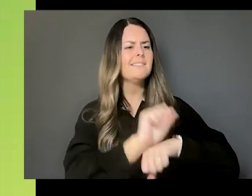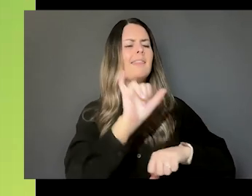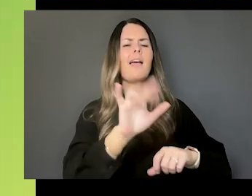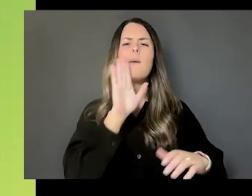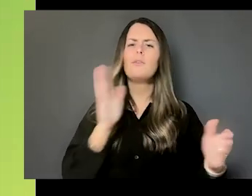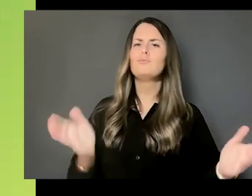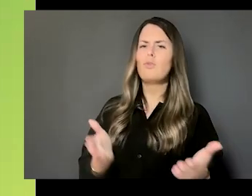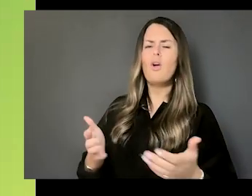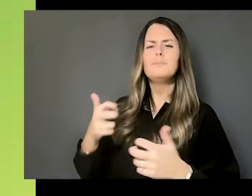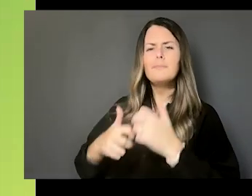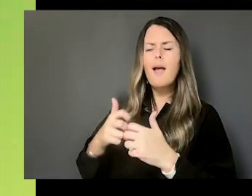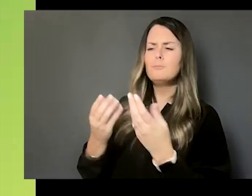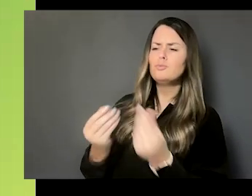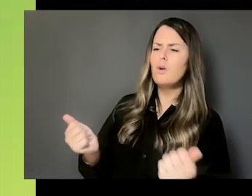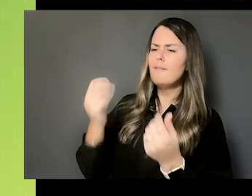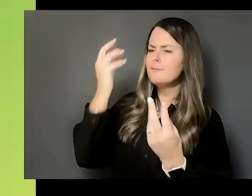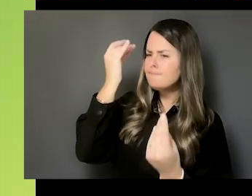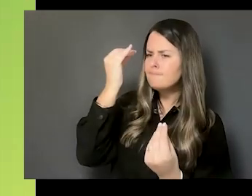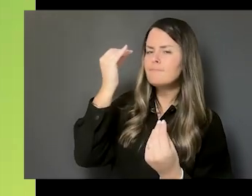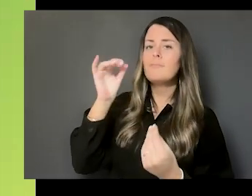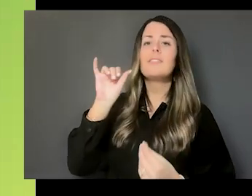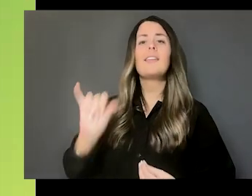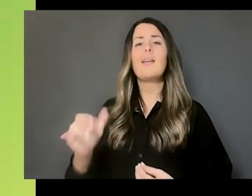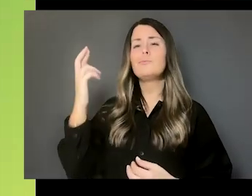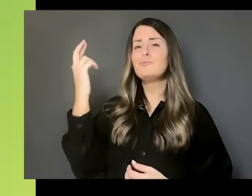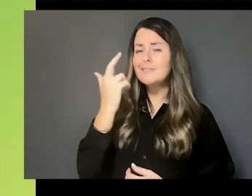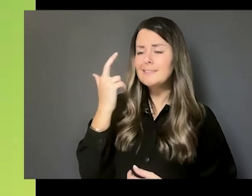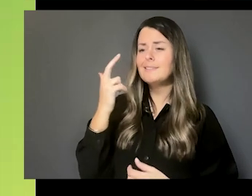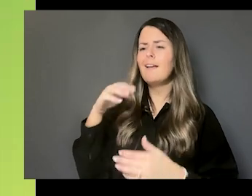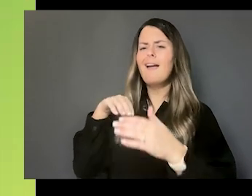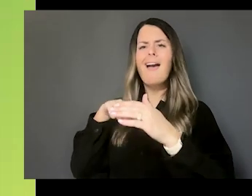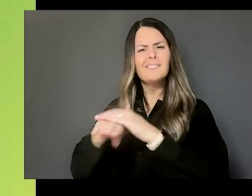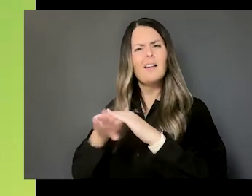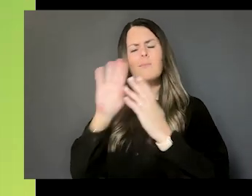These tasks encourage reasoning and access to the mathematics through multiple entry points,